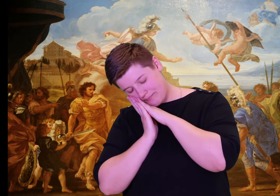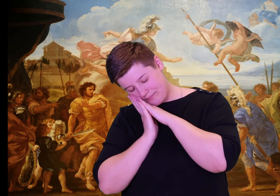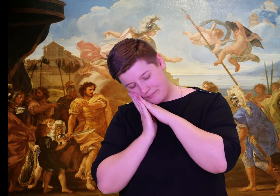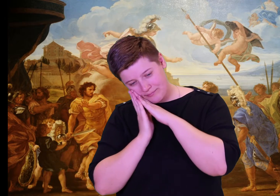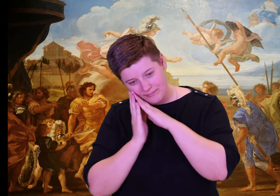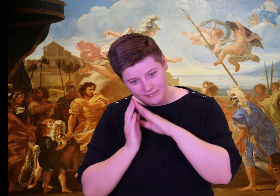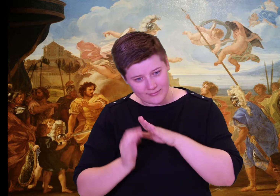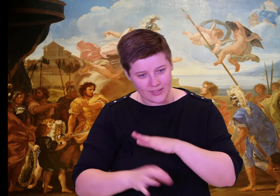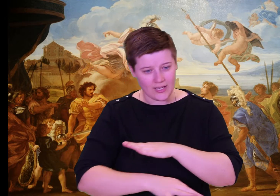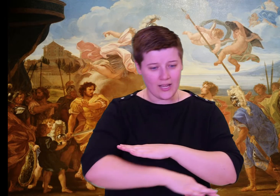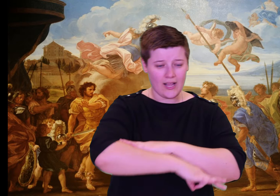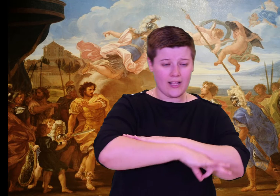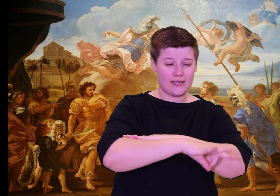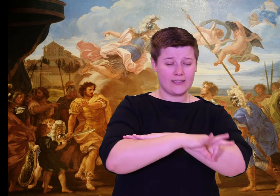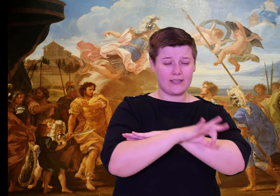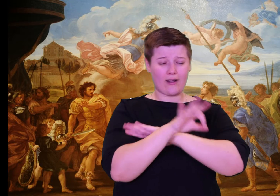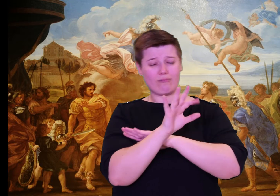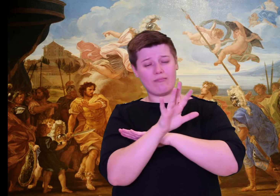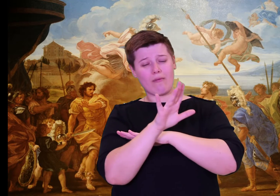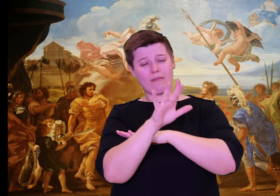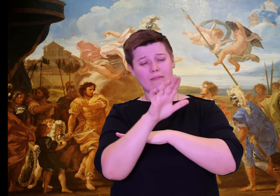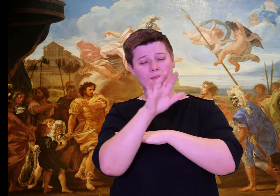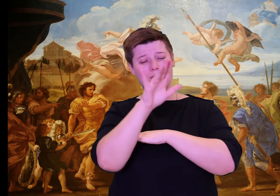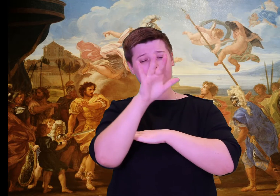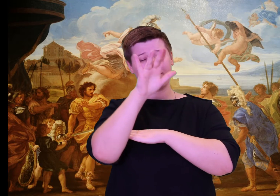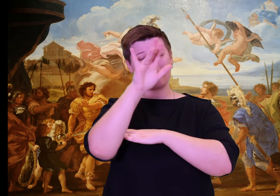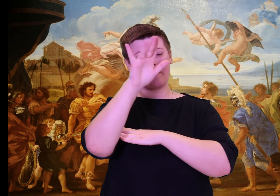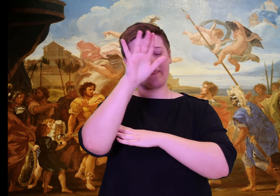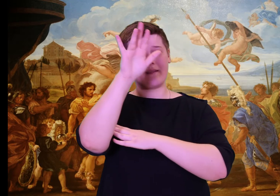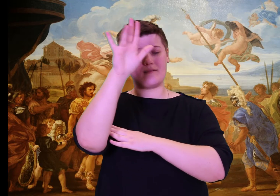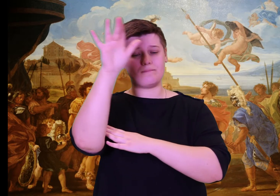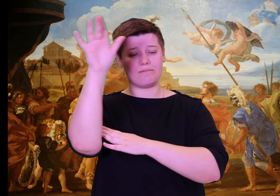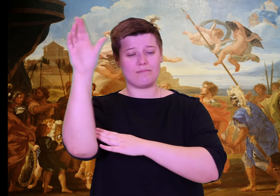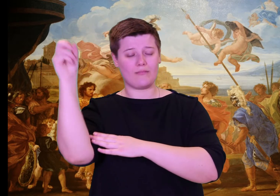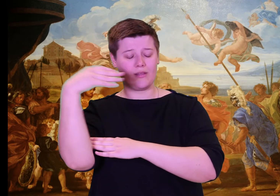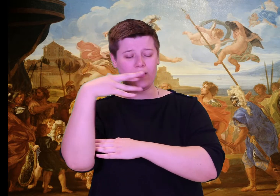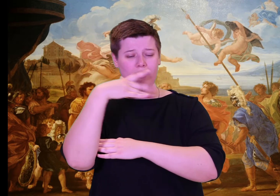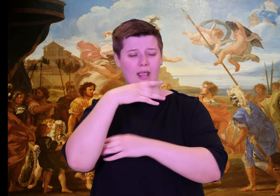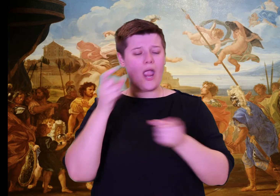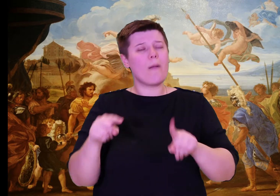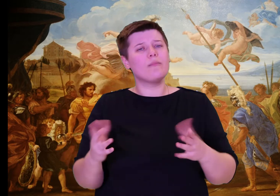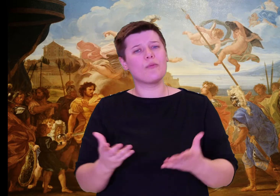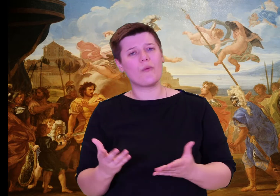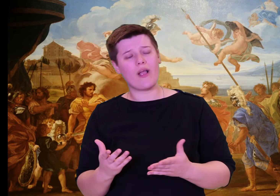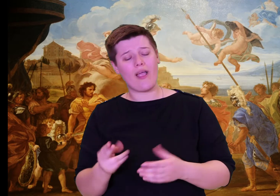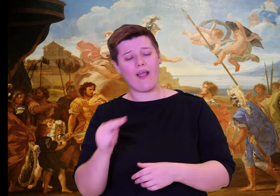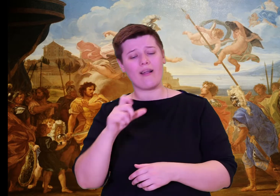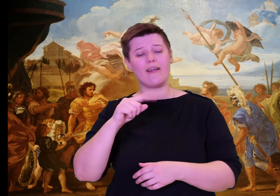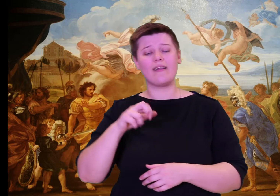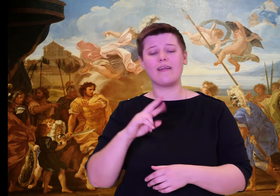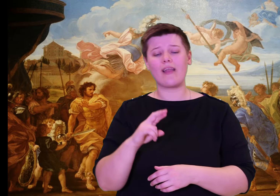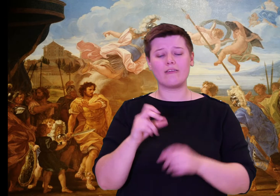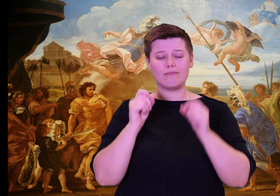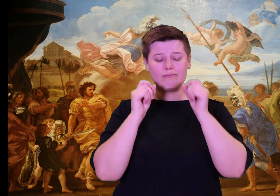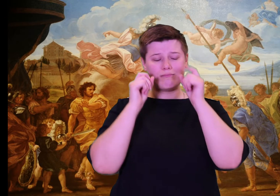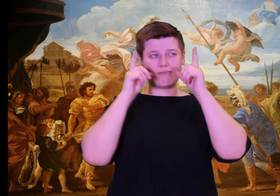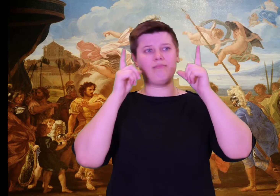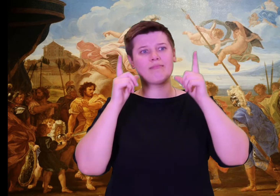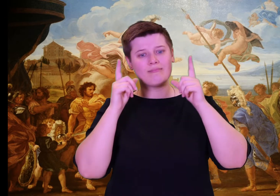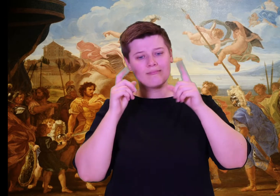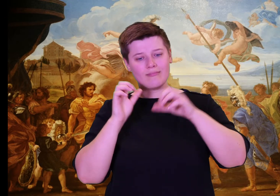Astonishment seized all the people watching, even Nestor. He seized Telemachus' hand and said,